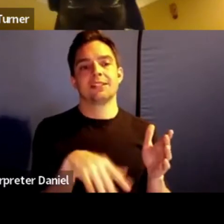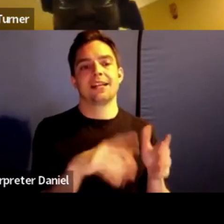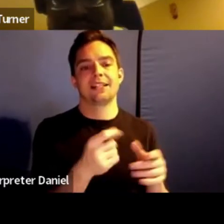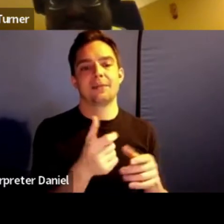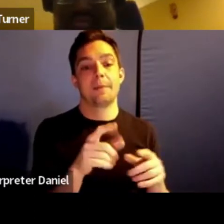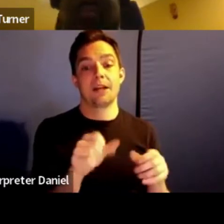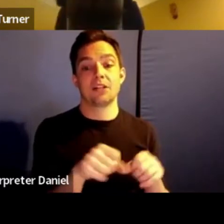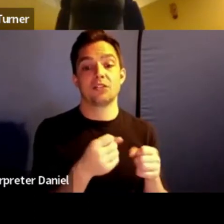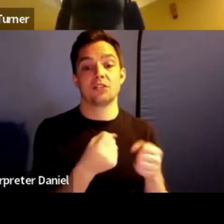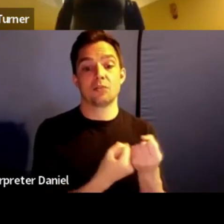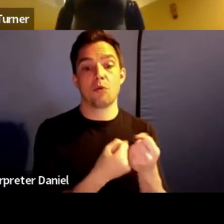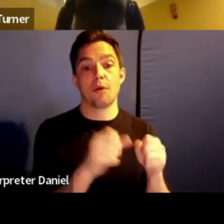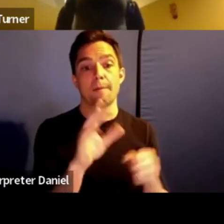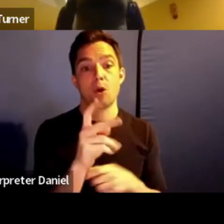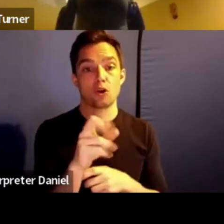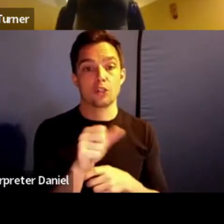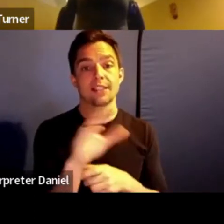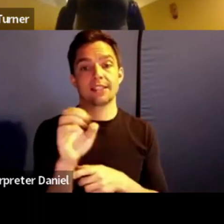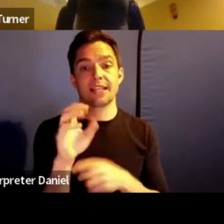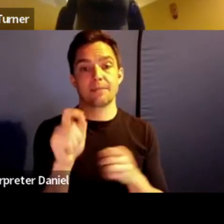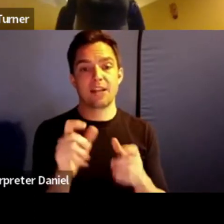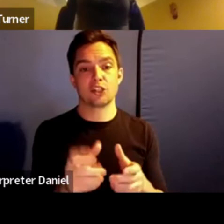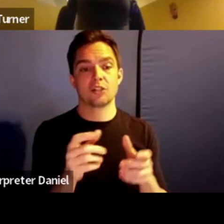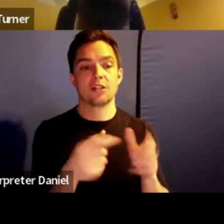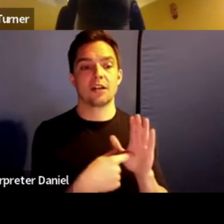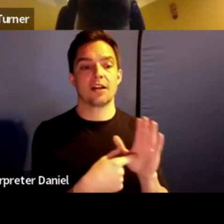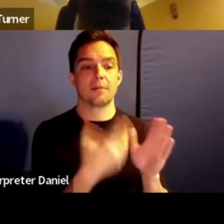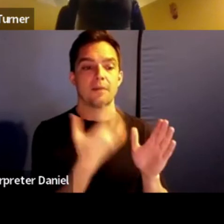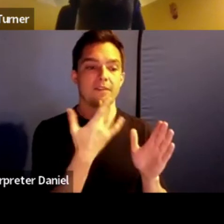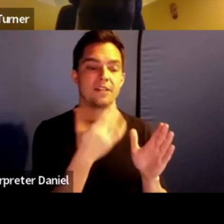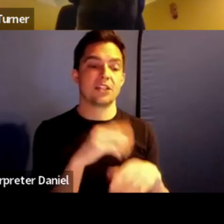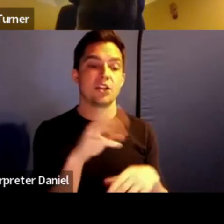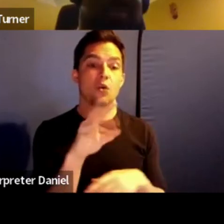brokers and case managers in mind. So I should preface it by saying in Wisconsin, we have an